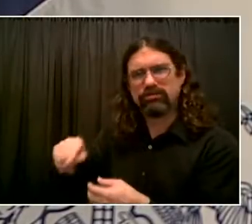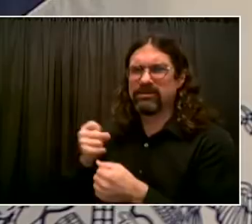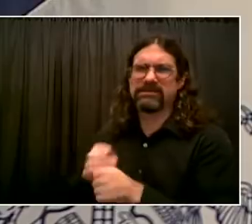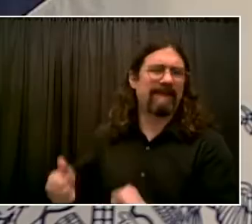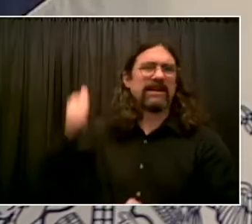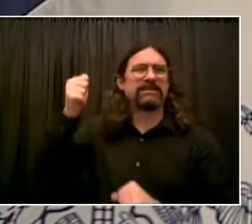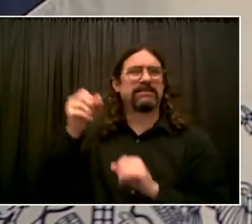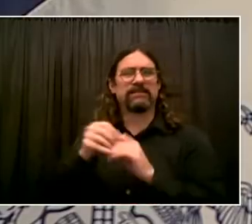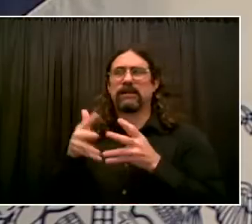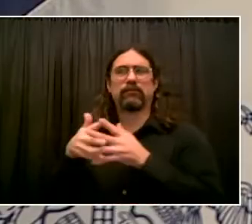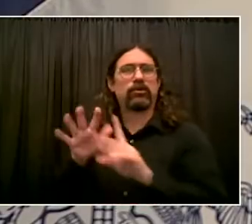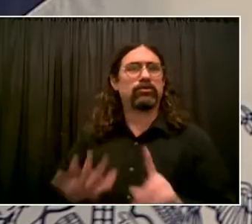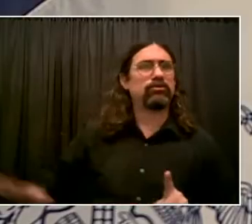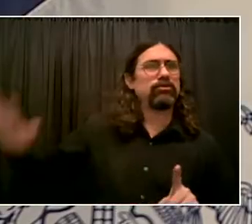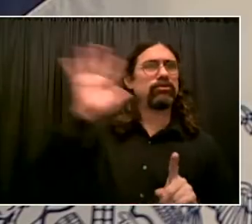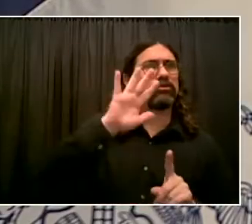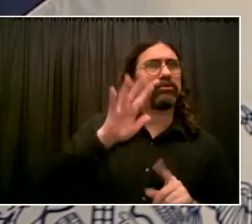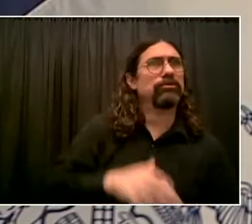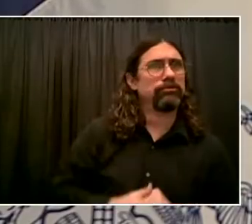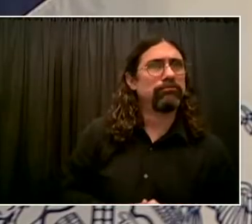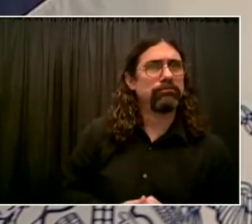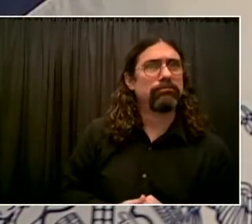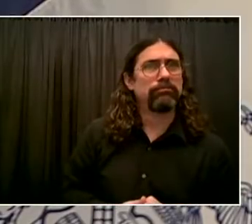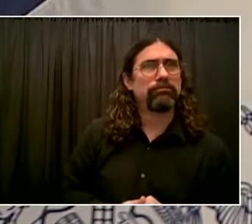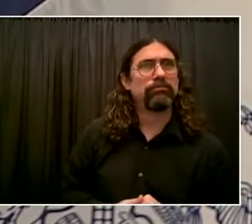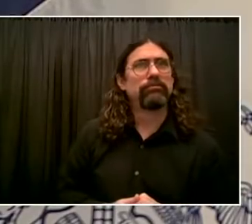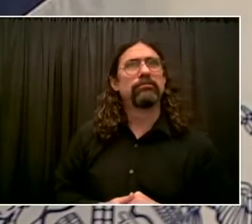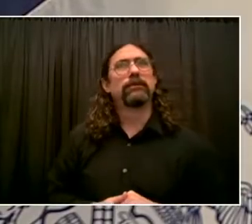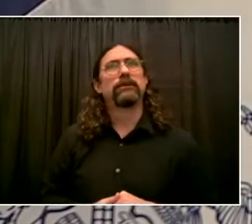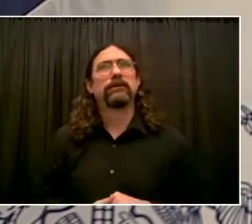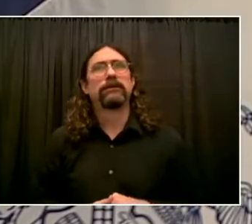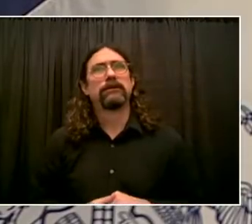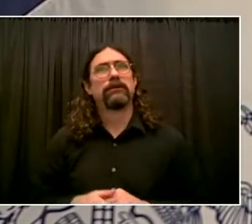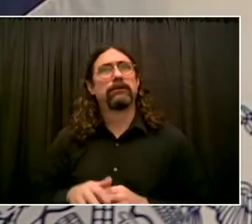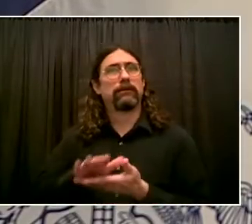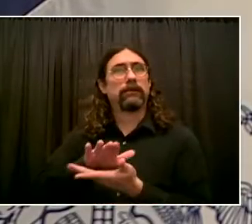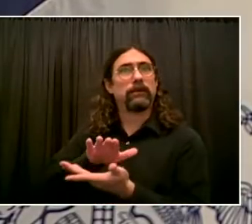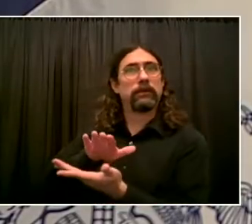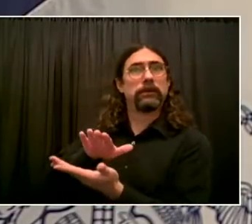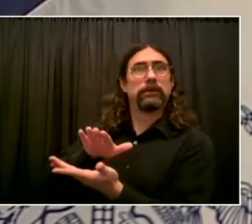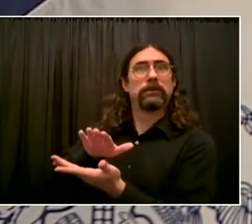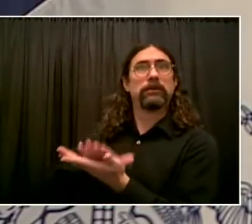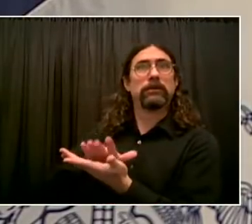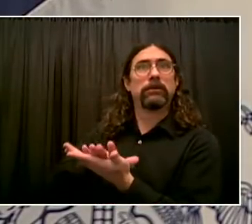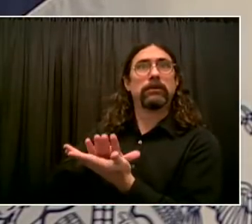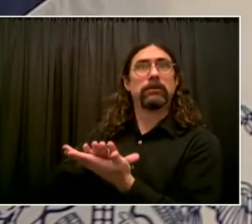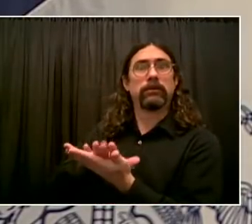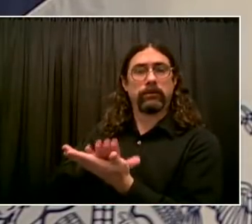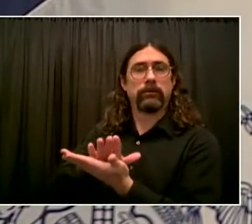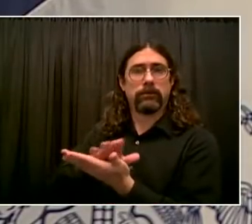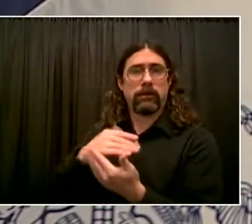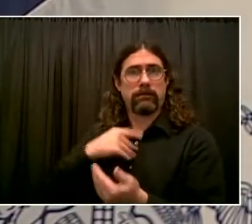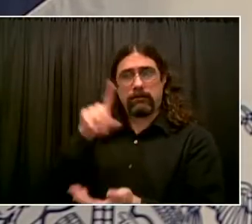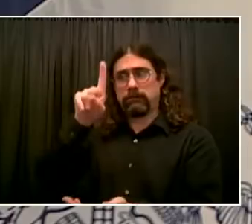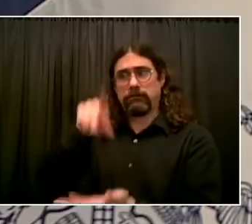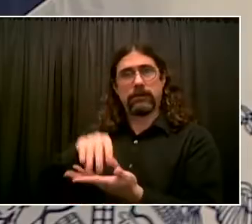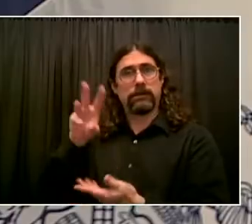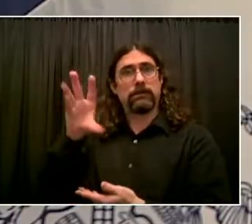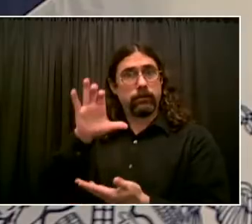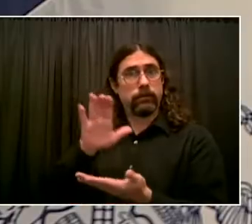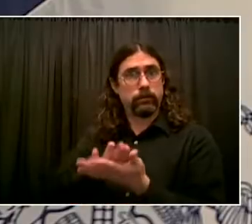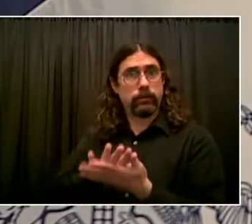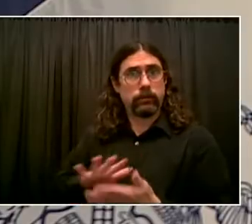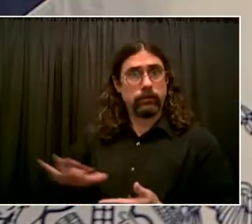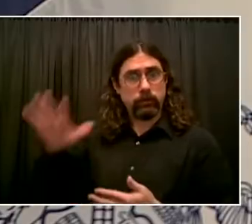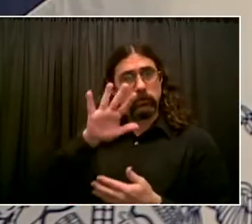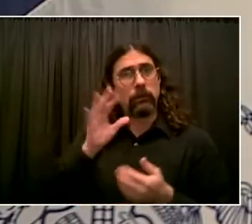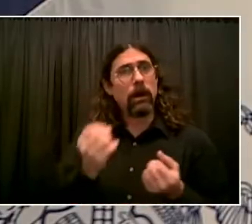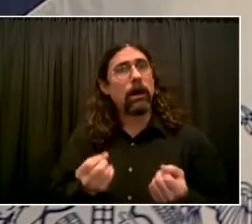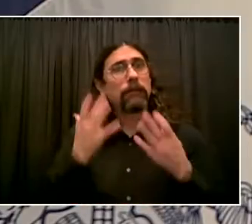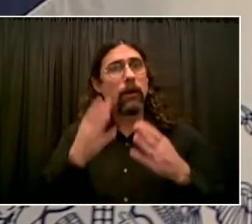IN TERMS OF CLOSURES, I AM